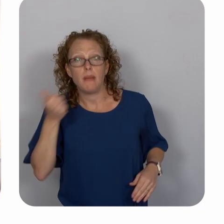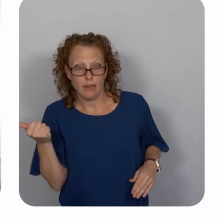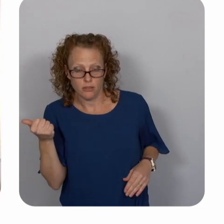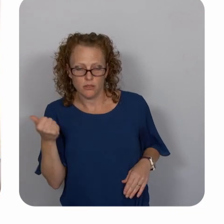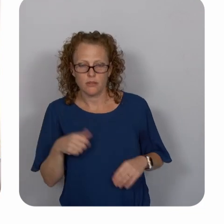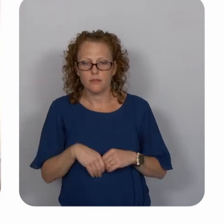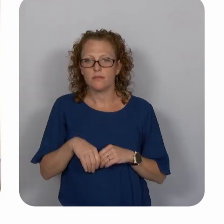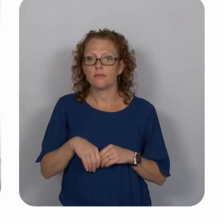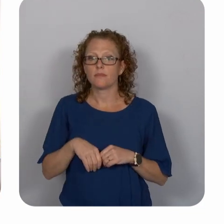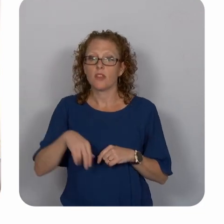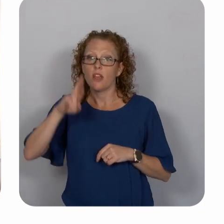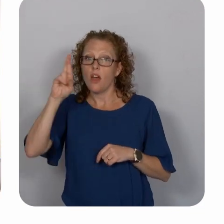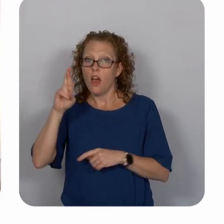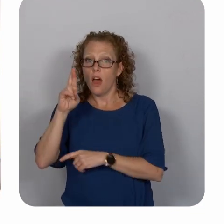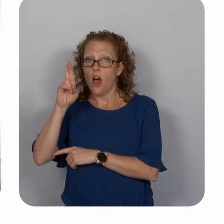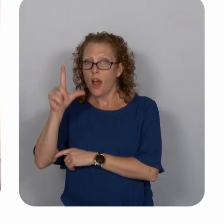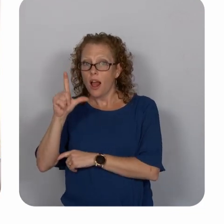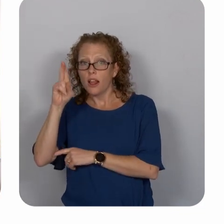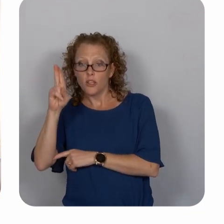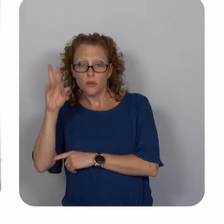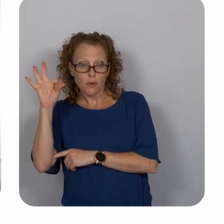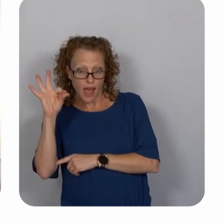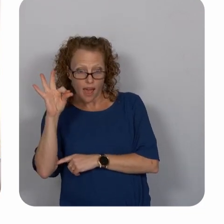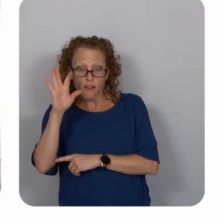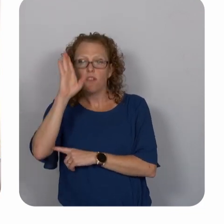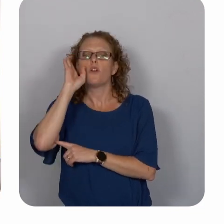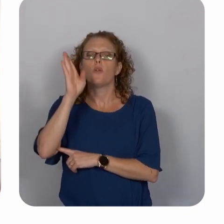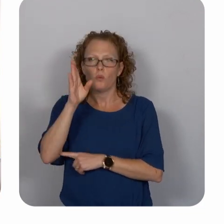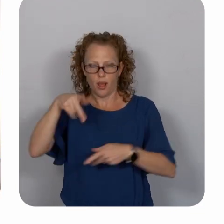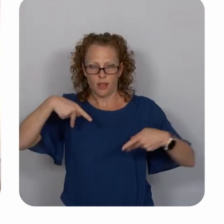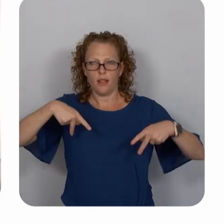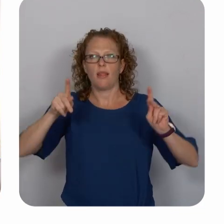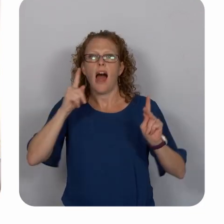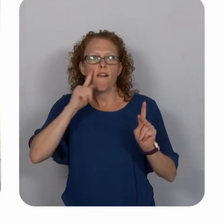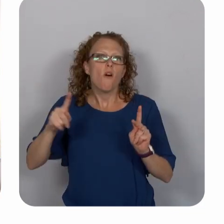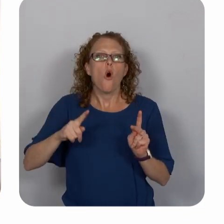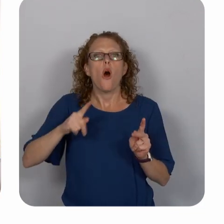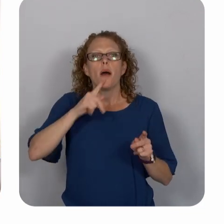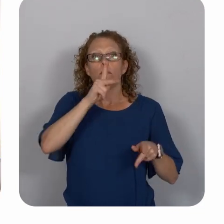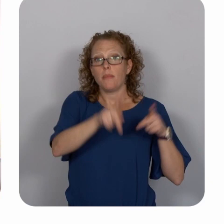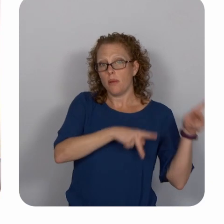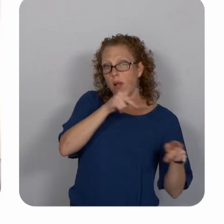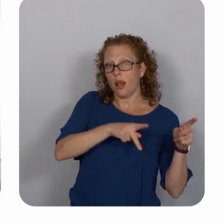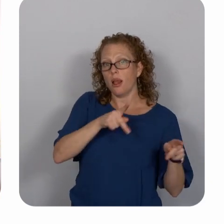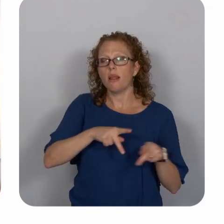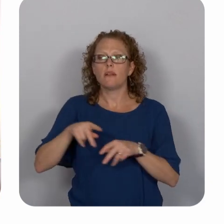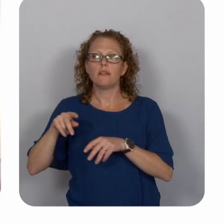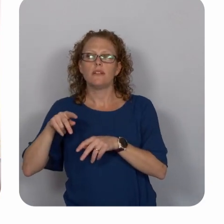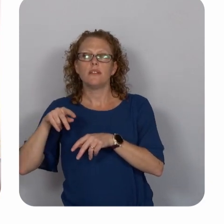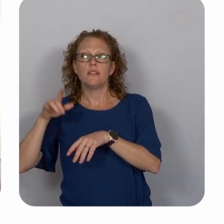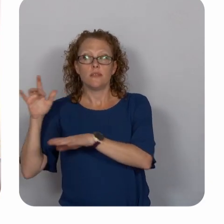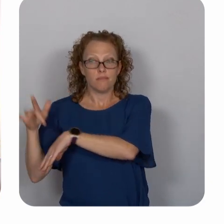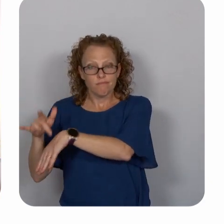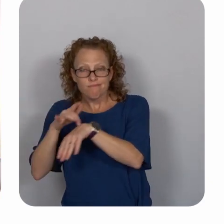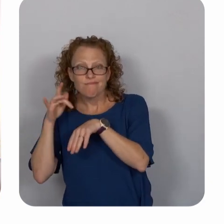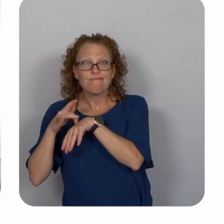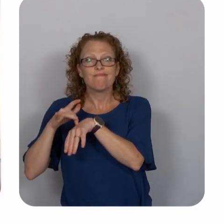RLUF is able to further combine the usage of human annotations and user preference data. And of course,